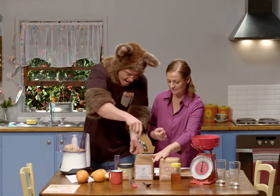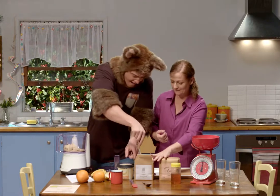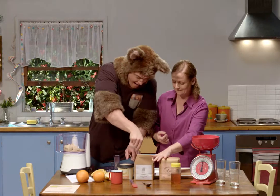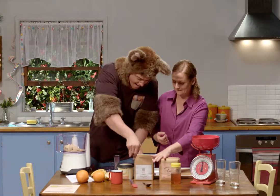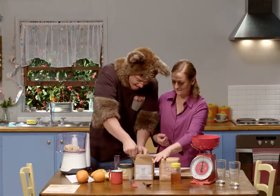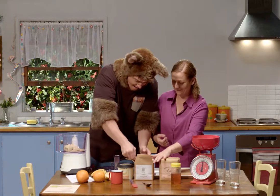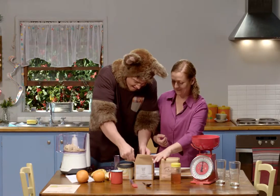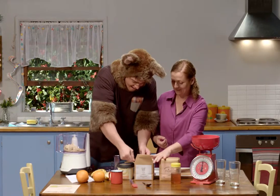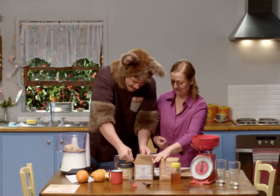One.